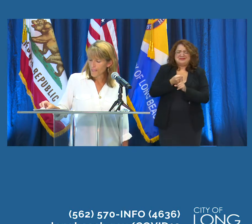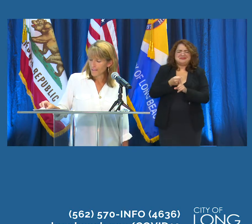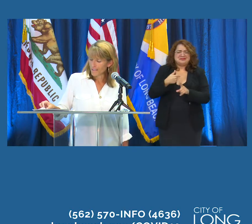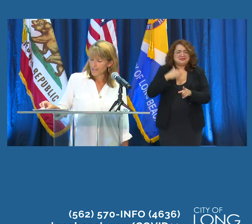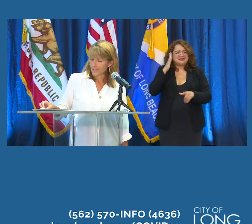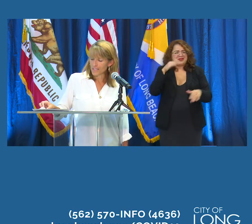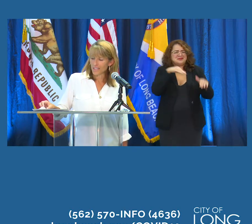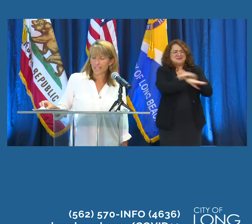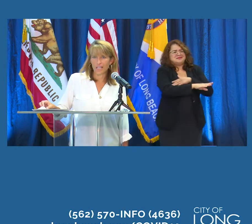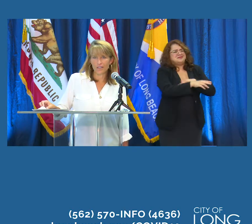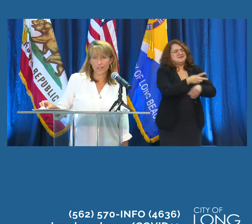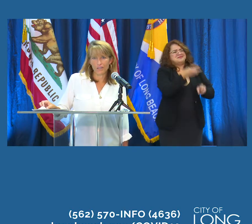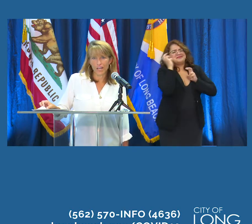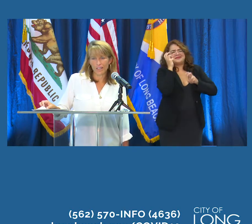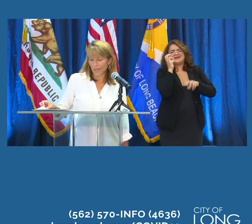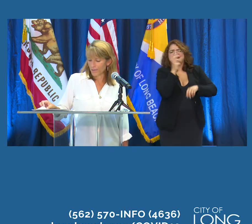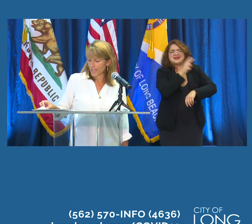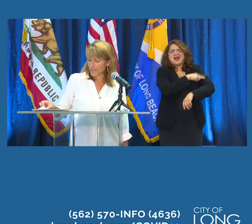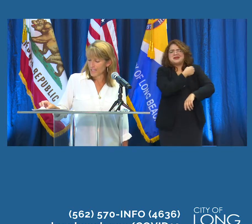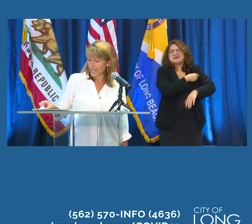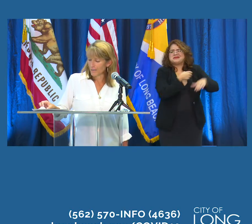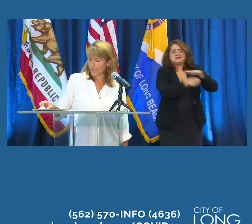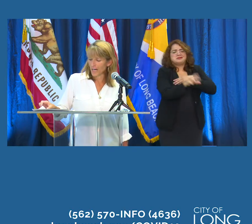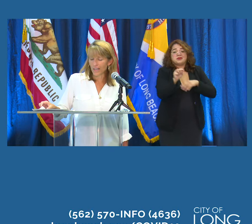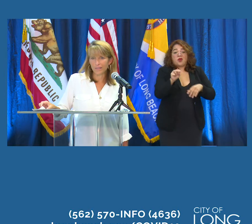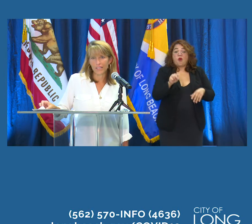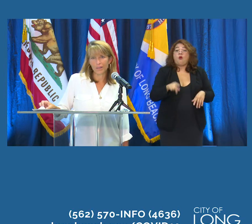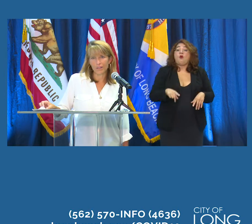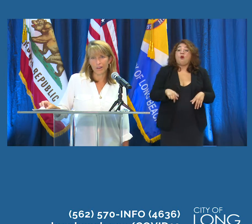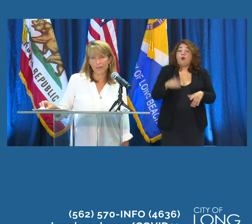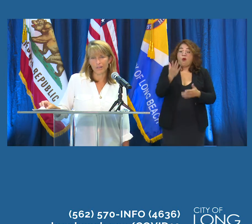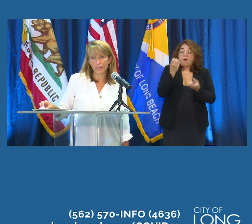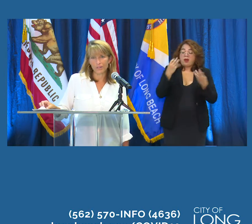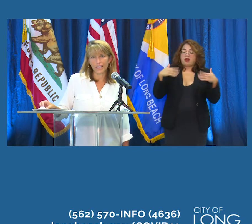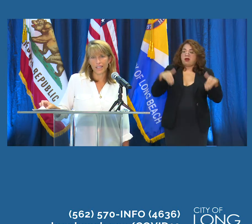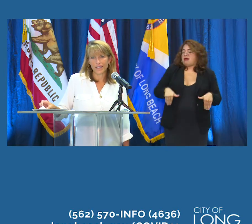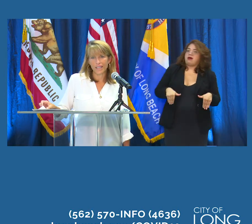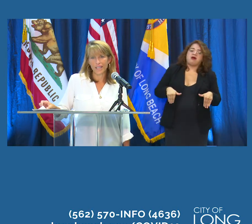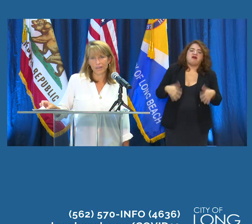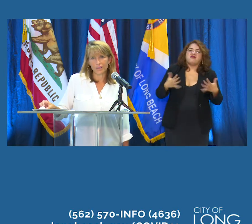So these indicators overall help us understand where we are with the virus locally and really